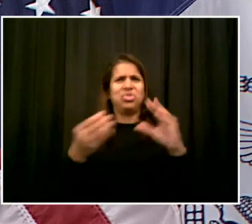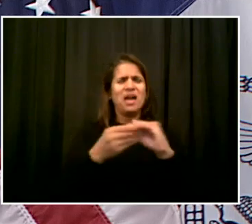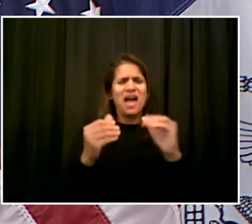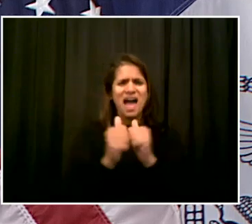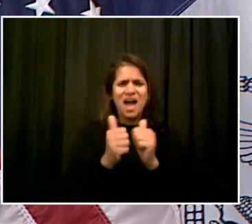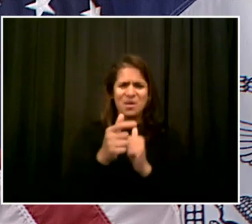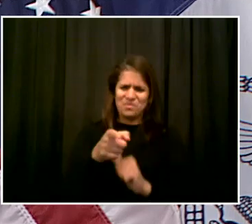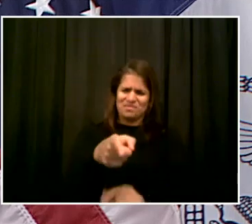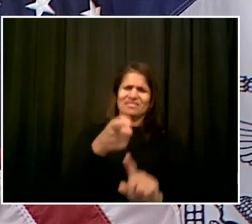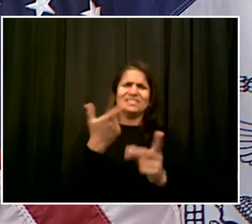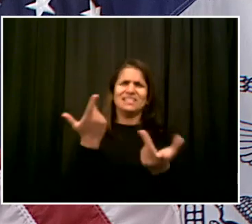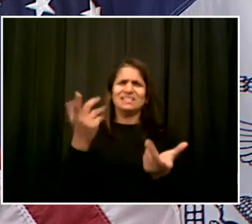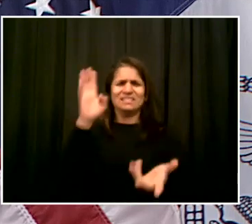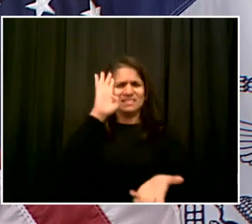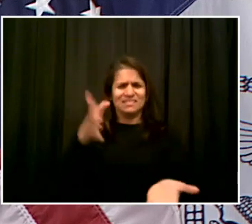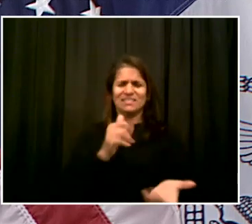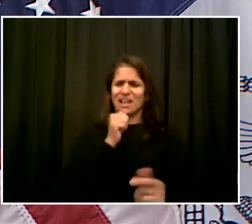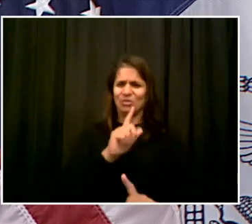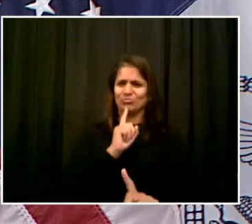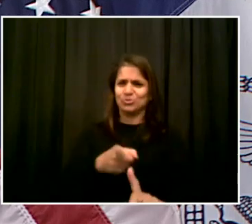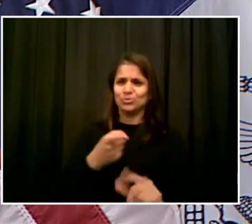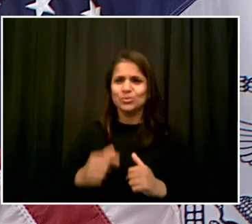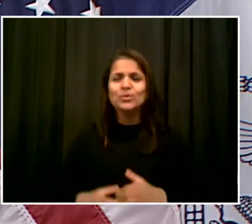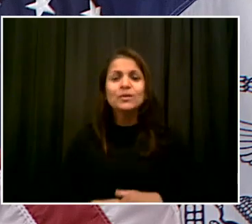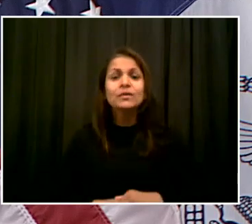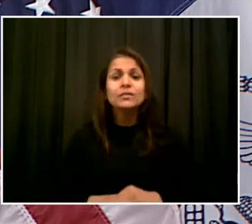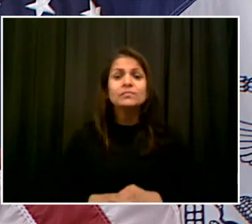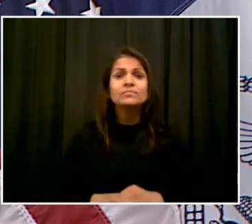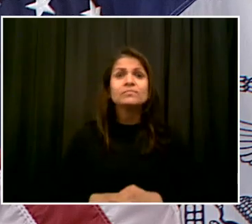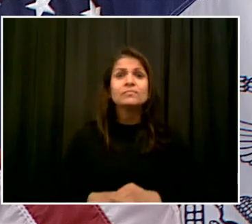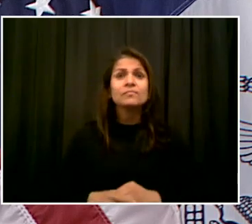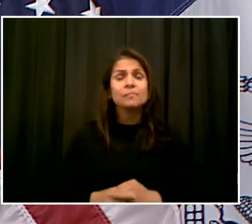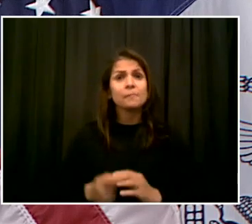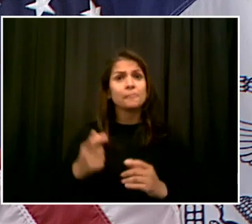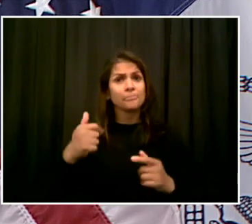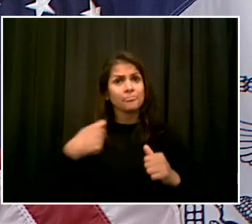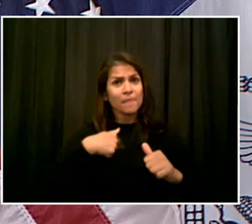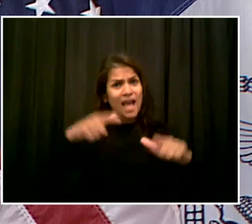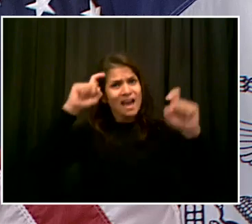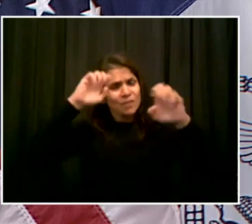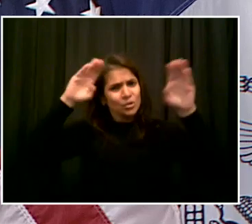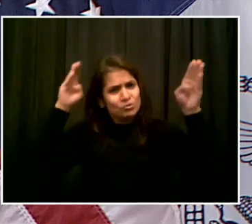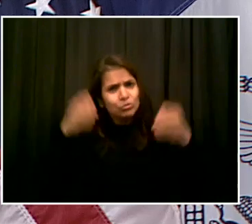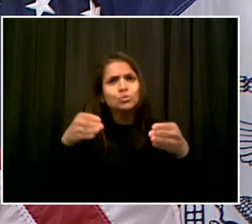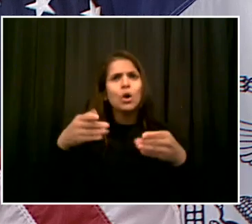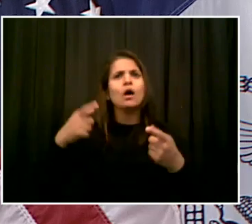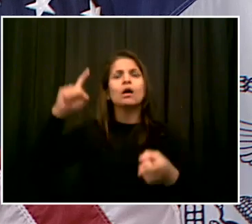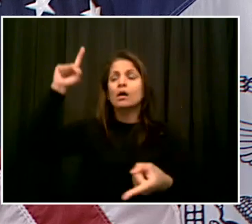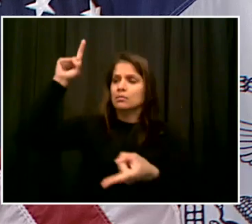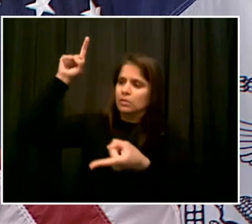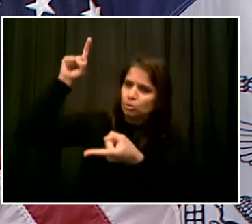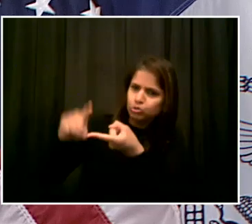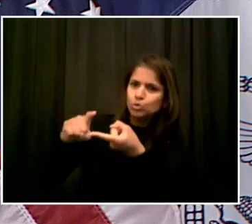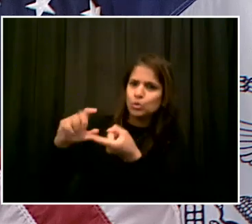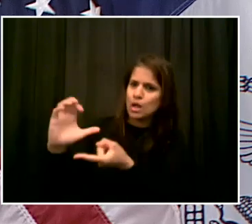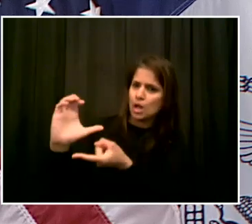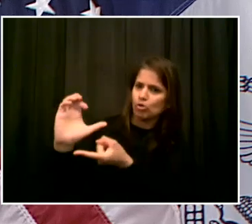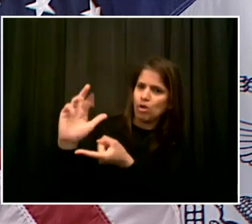CONSISTENTLY VEOTHR LAT S SIX YEARS AND FOR 25 YEARS, IN ACFT, HAS BEEN AERSSTIVE, ABOUT